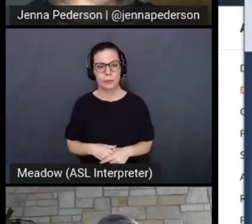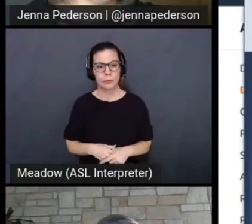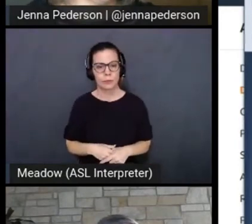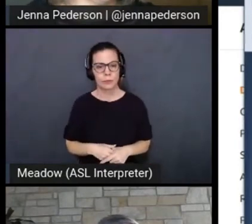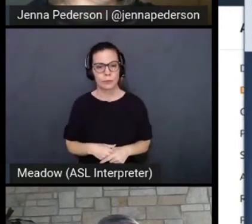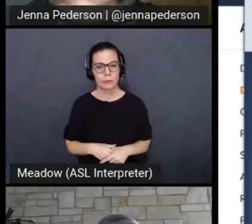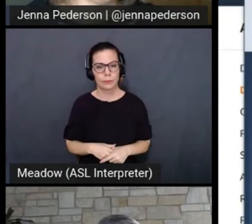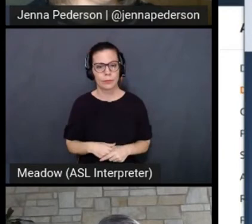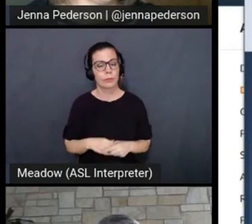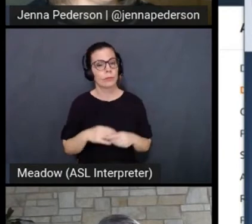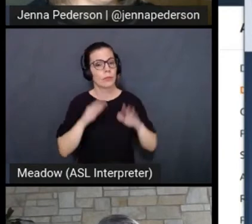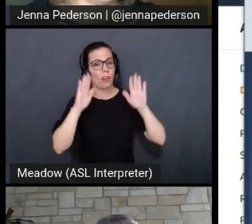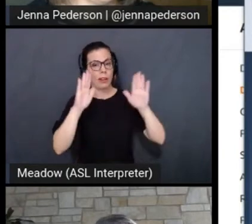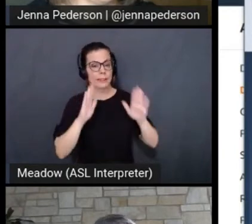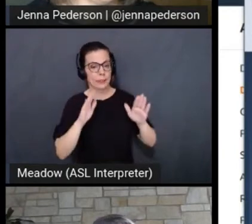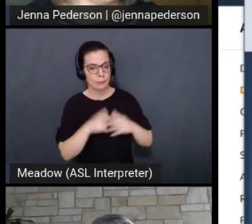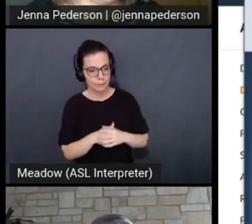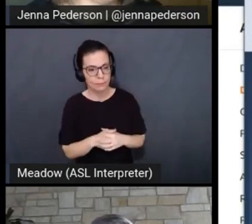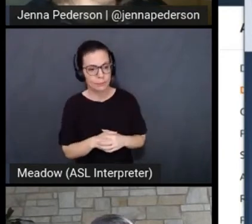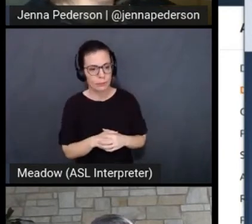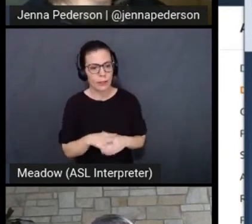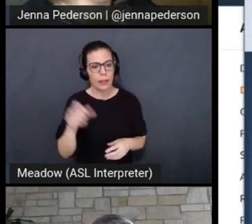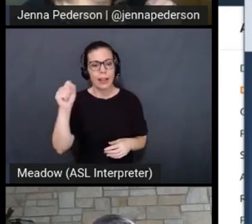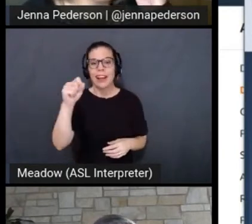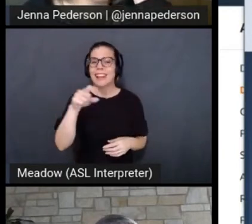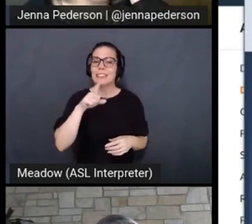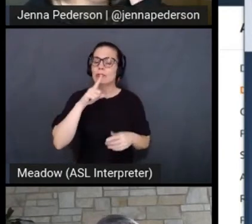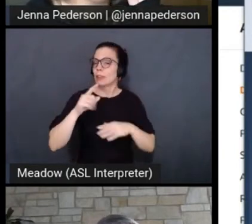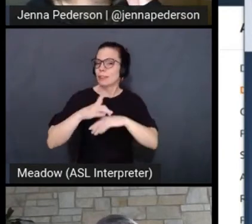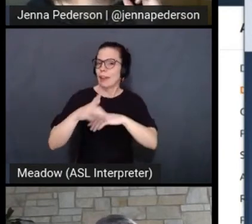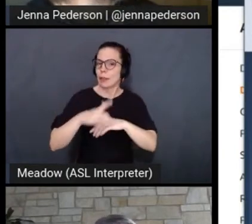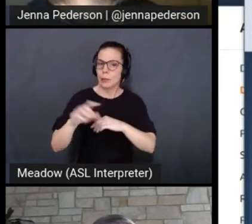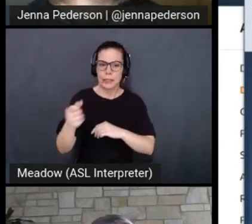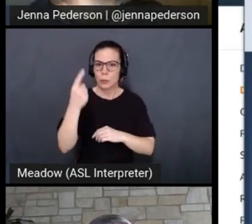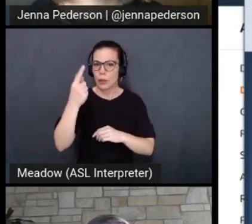Awesome, yeah it's actually available at anywhere where Amazon Aurora is,